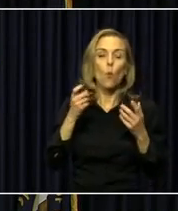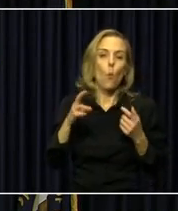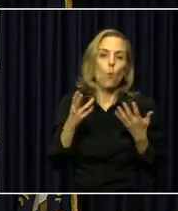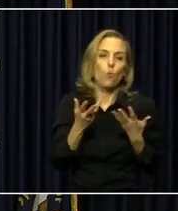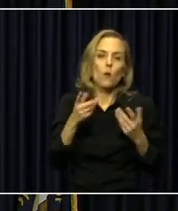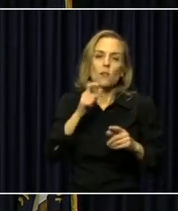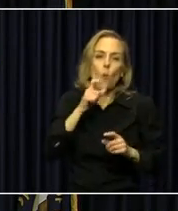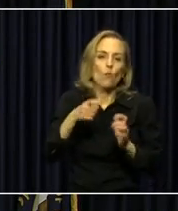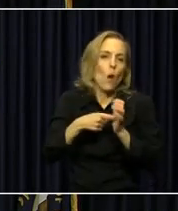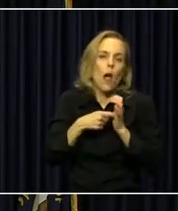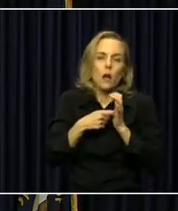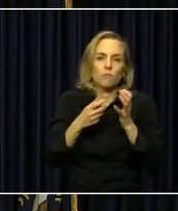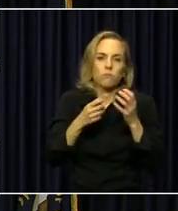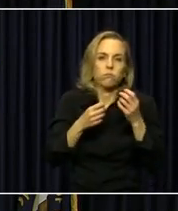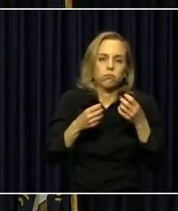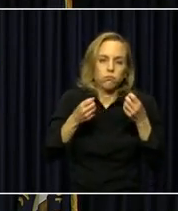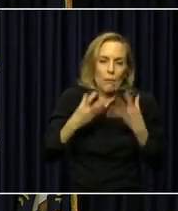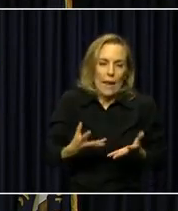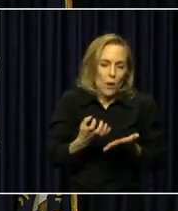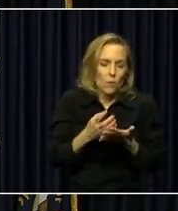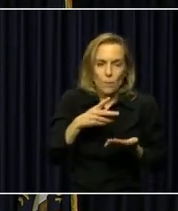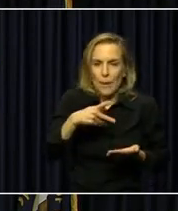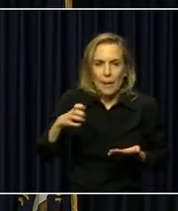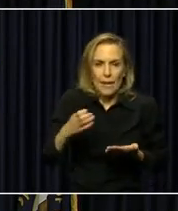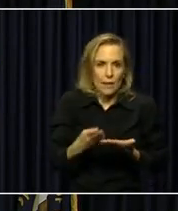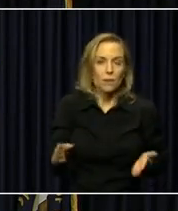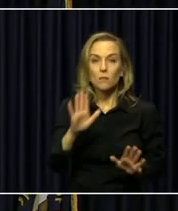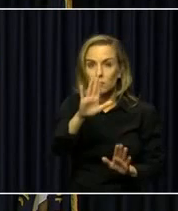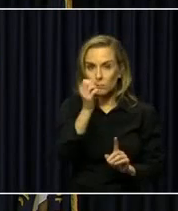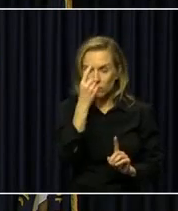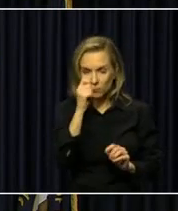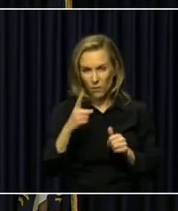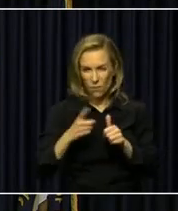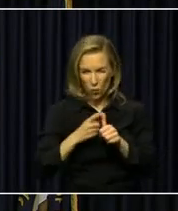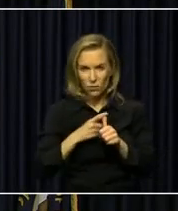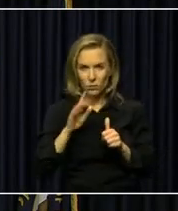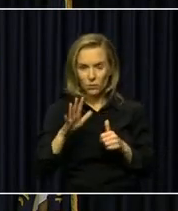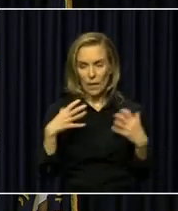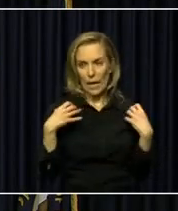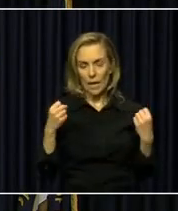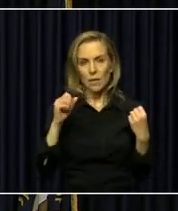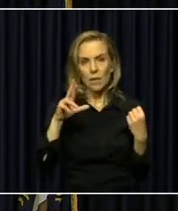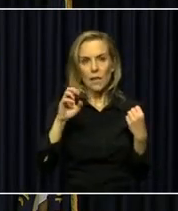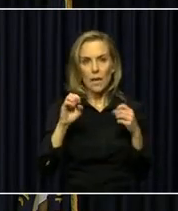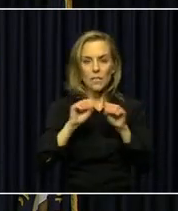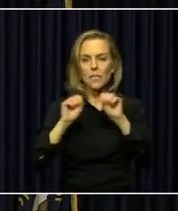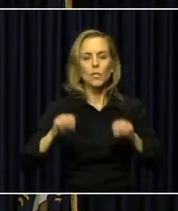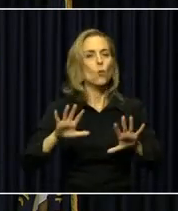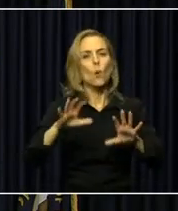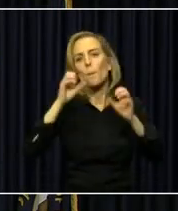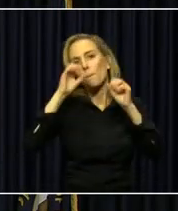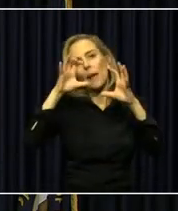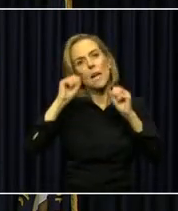RECOMMENDING THAT PEOPLE ARE WEARING CLOTH MASKS. DON'T WEAR THE N95 OUR HEALTH